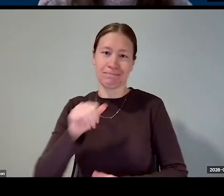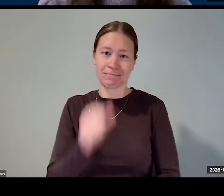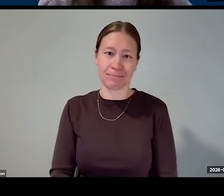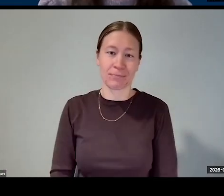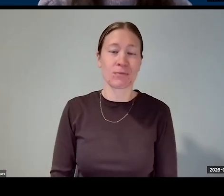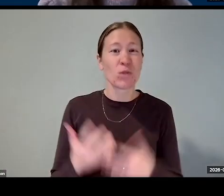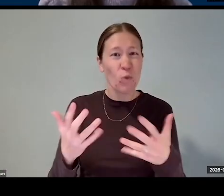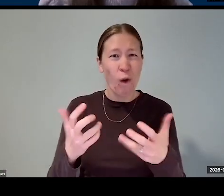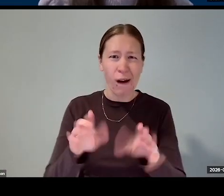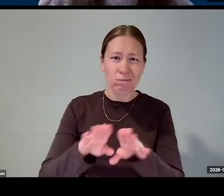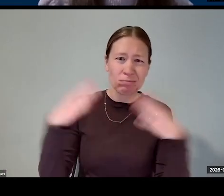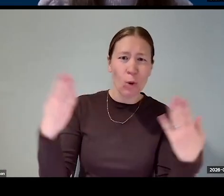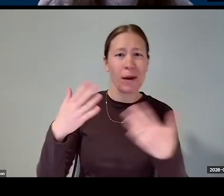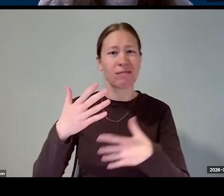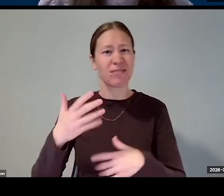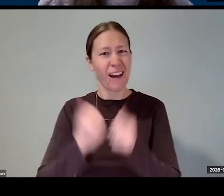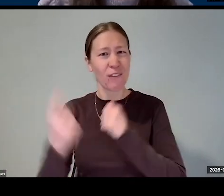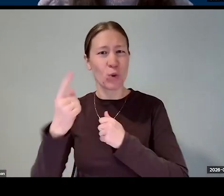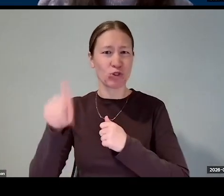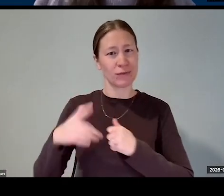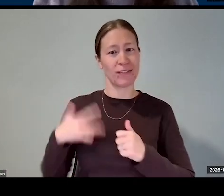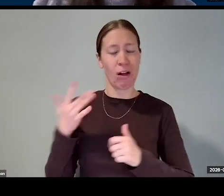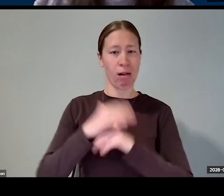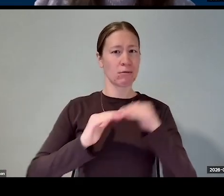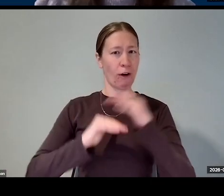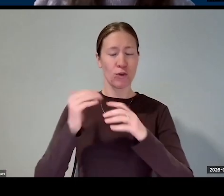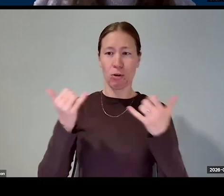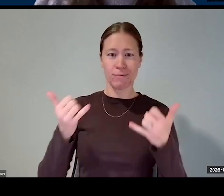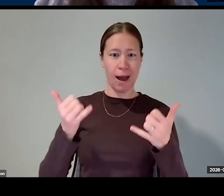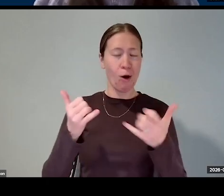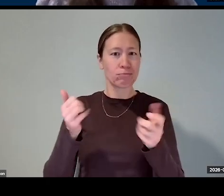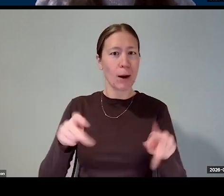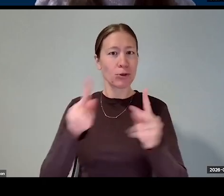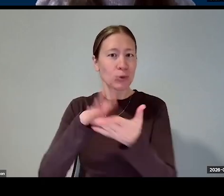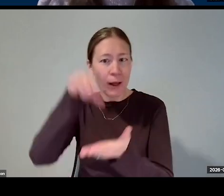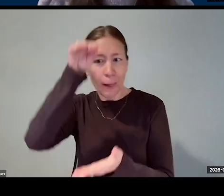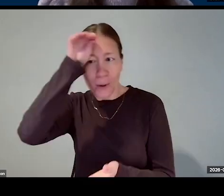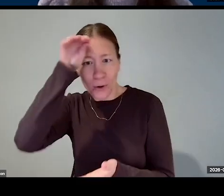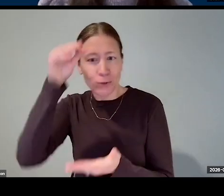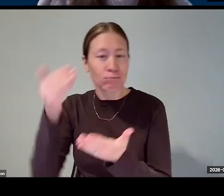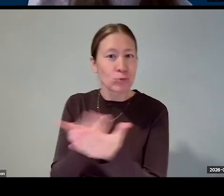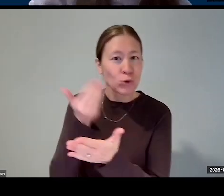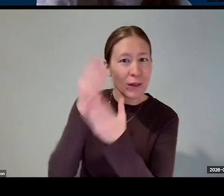to feel comfortable taking this opportunity to learn something new and grow your accessibility skills.